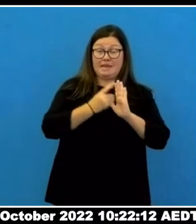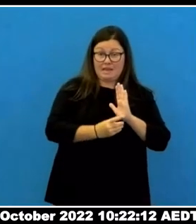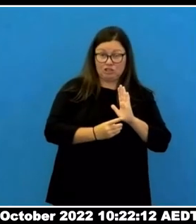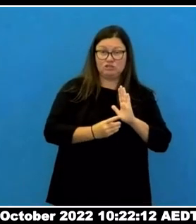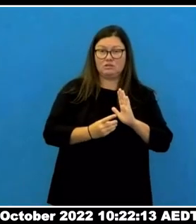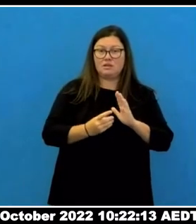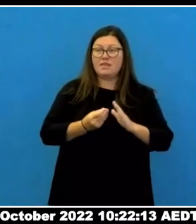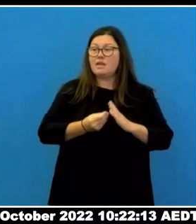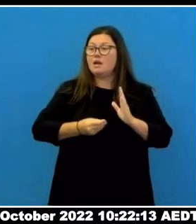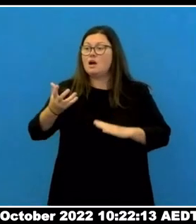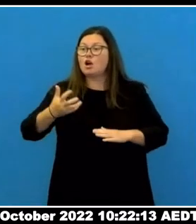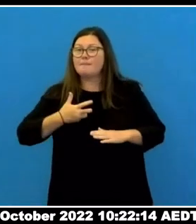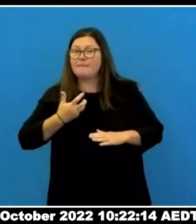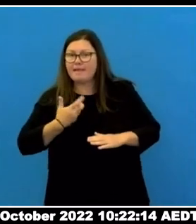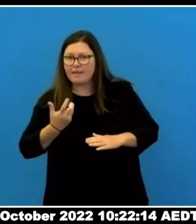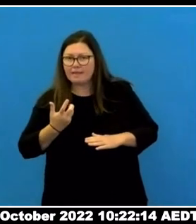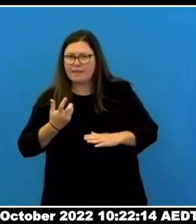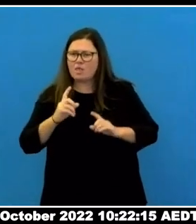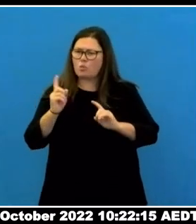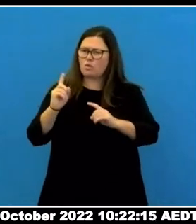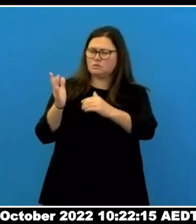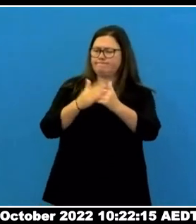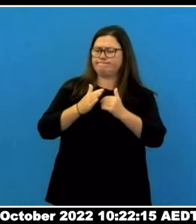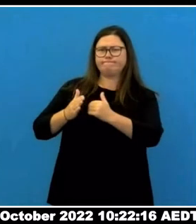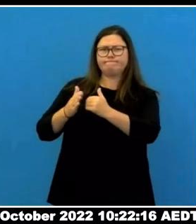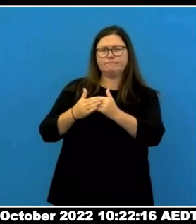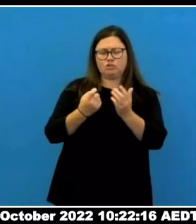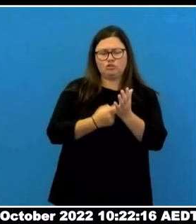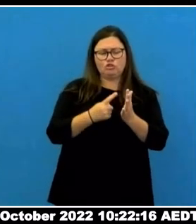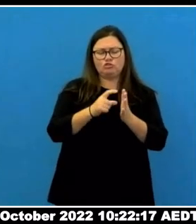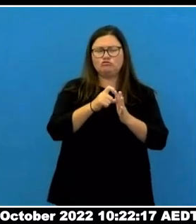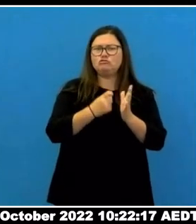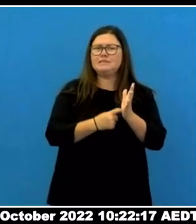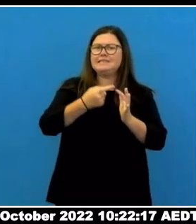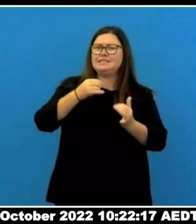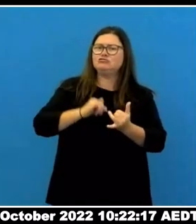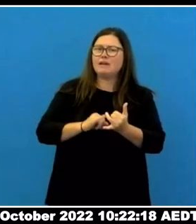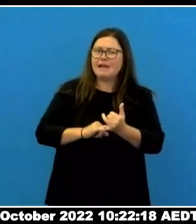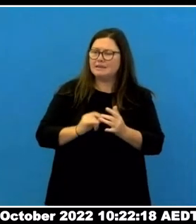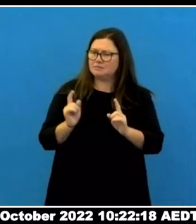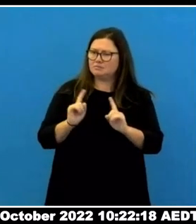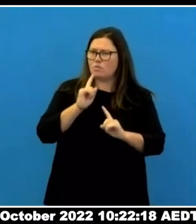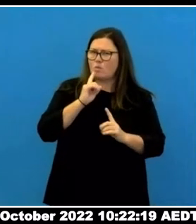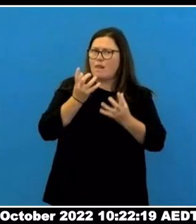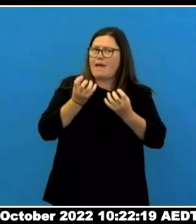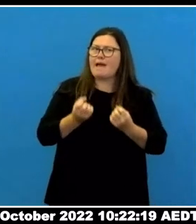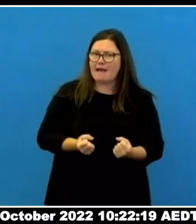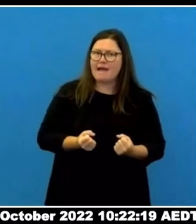And you've said that there are some limitations in the current Australian discrimination laws.